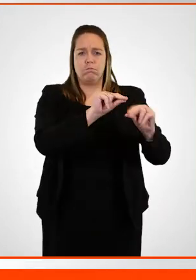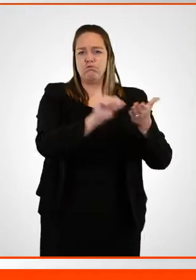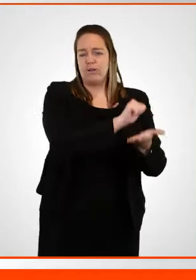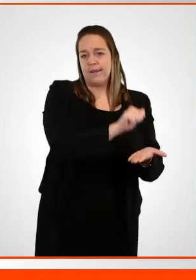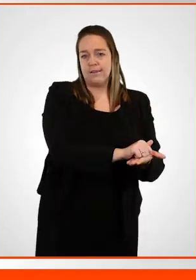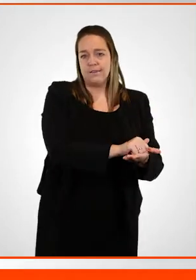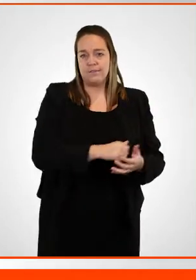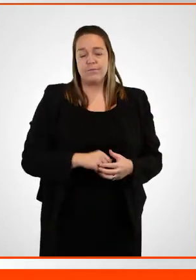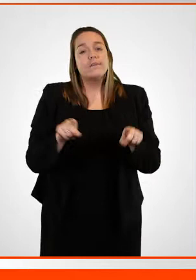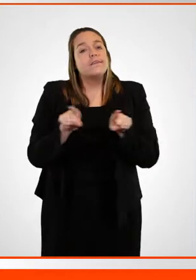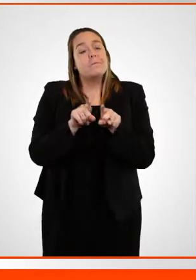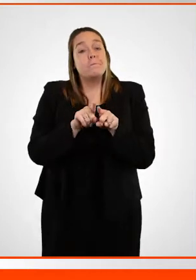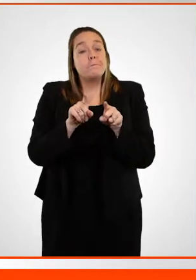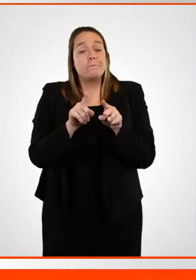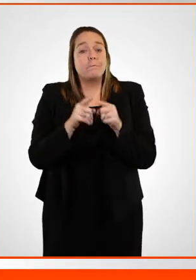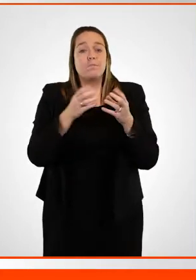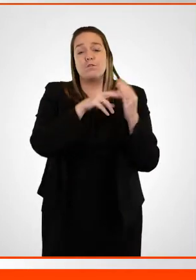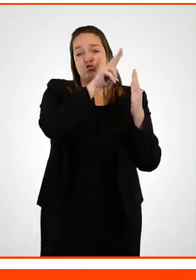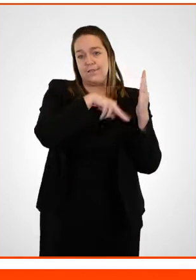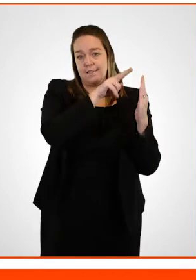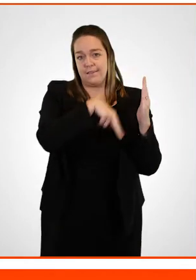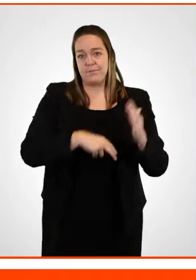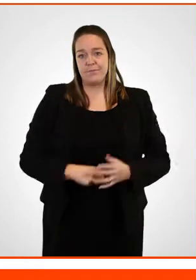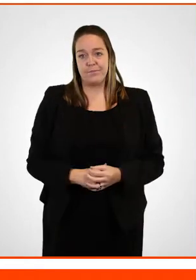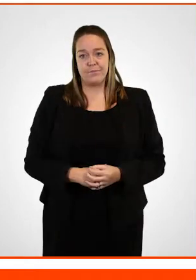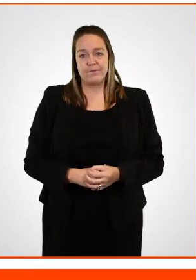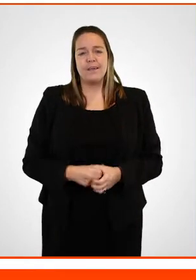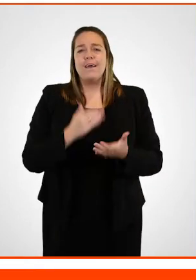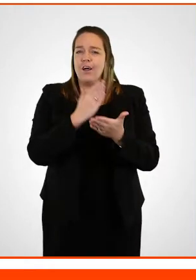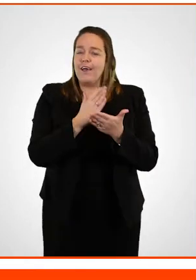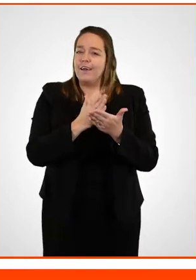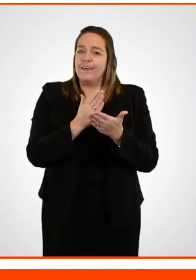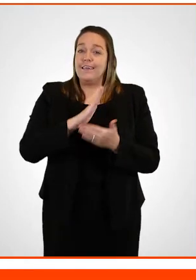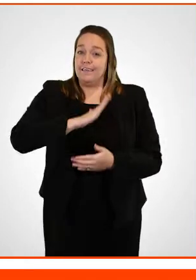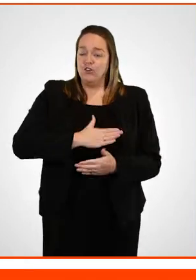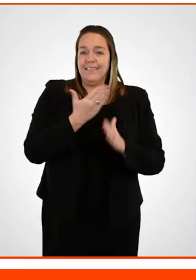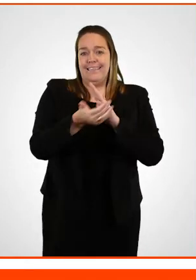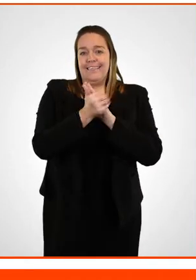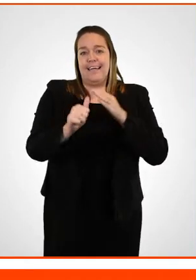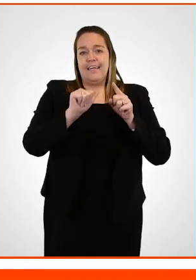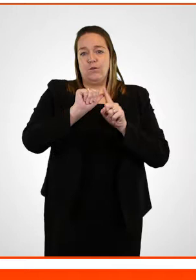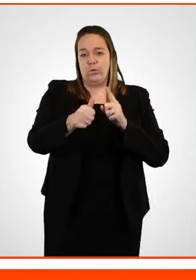The same idea is true about reading. So there's a very interesting skill sequence that goes